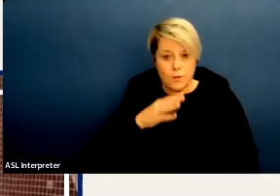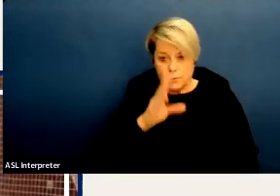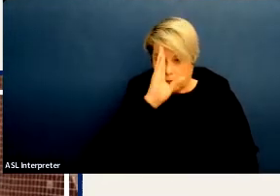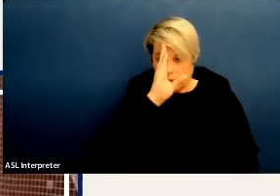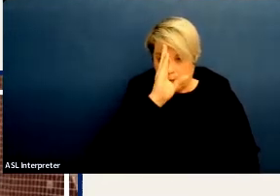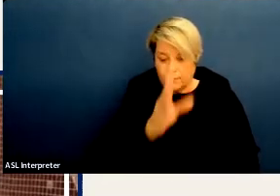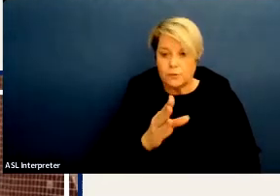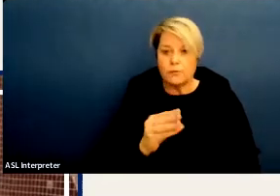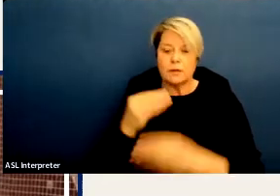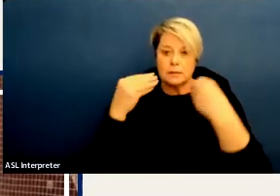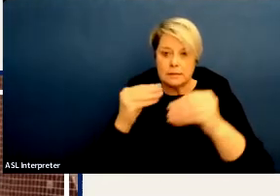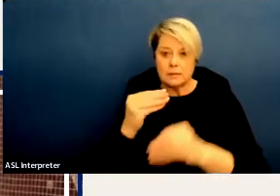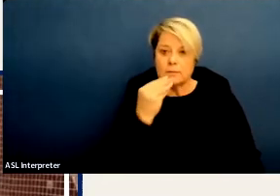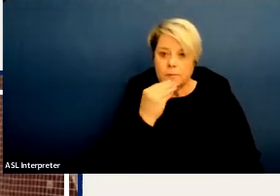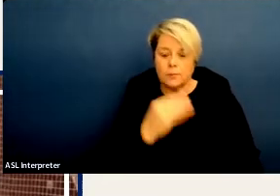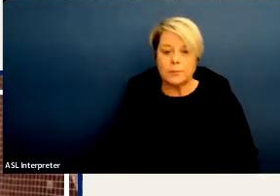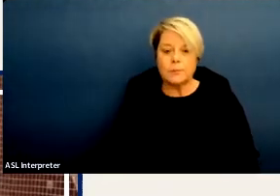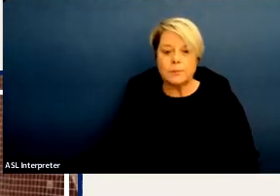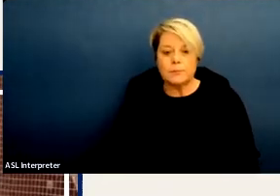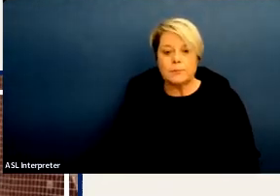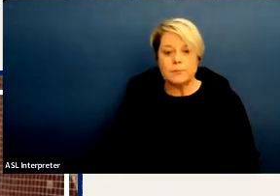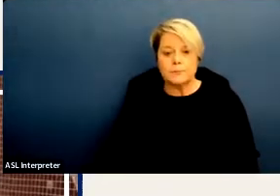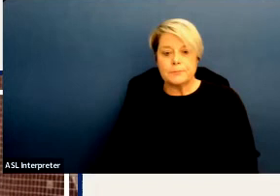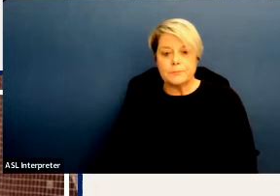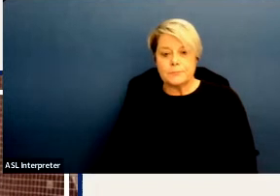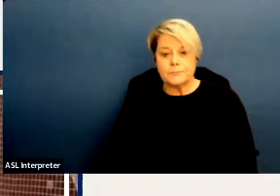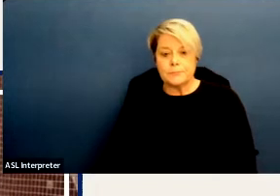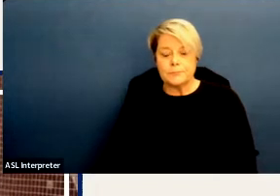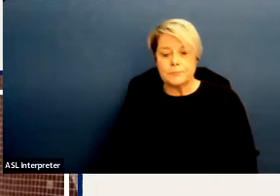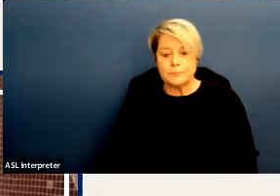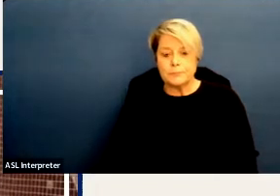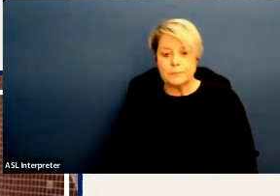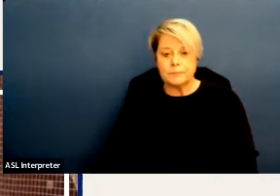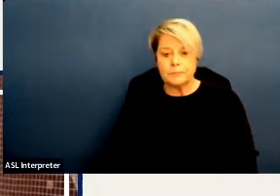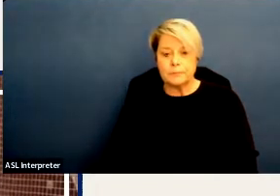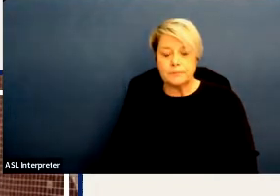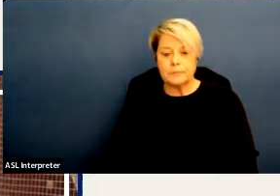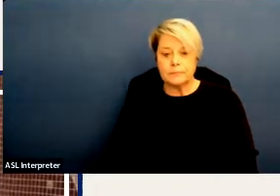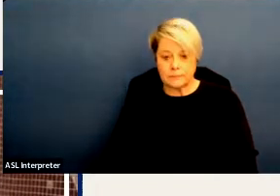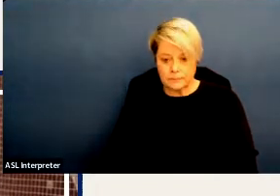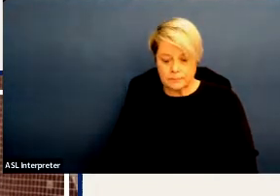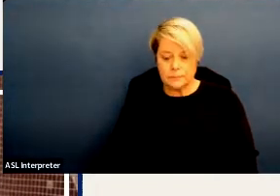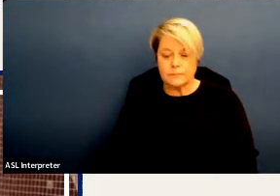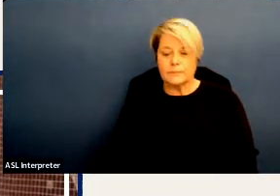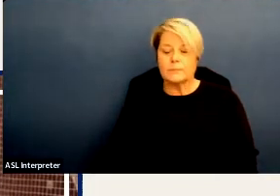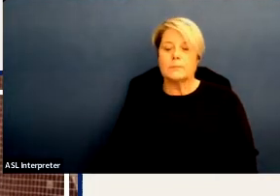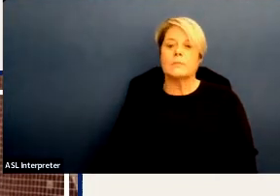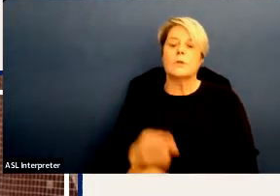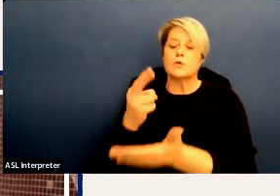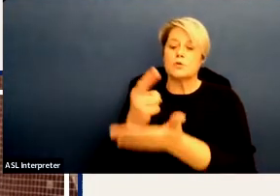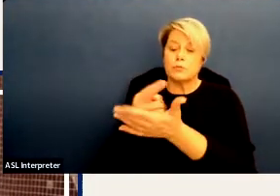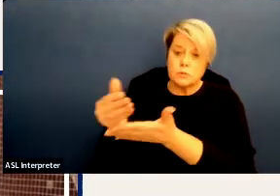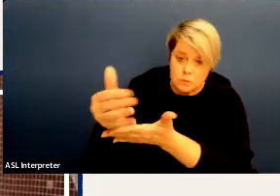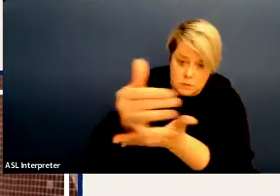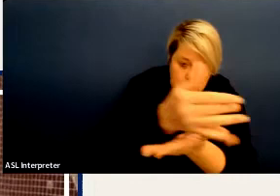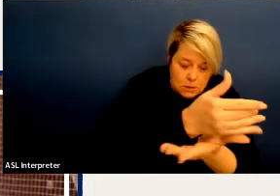respondents involved in making decisions for farms